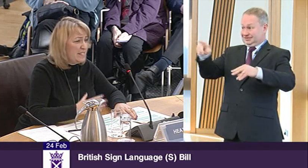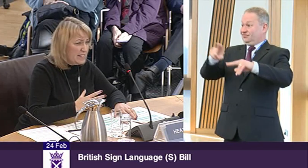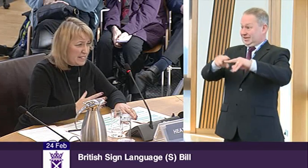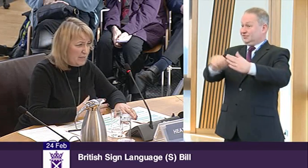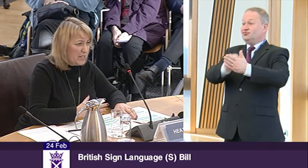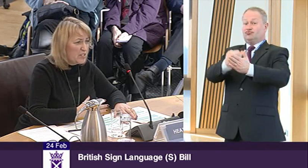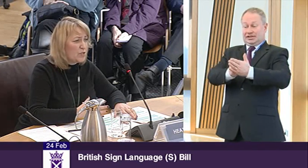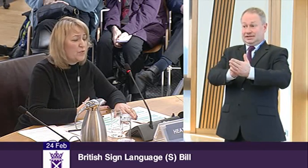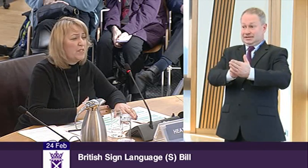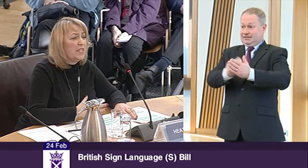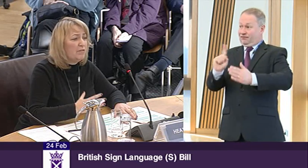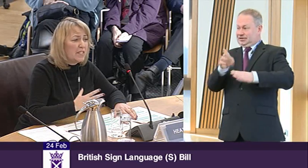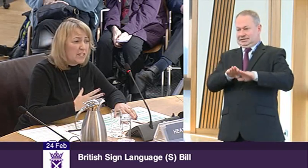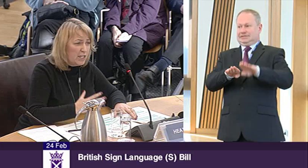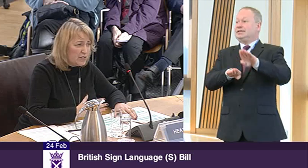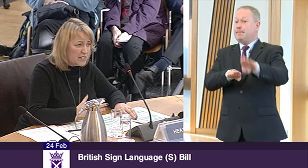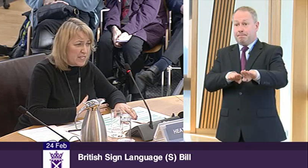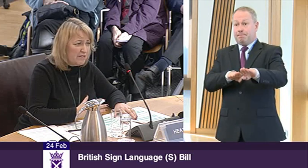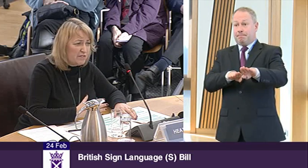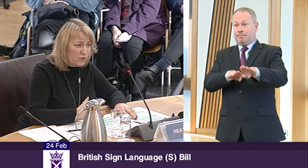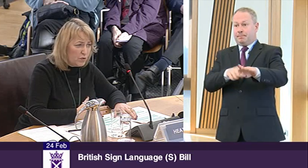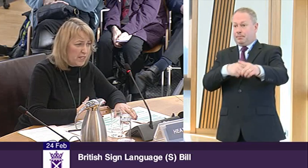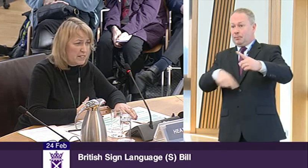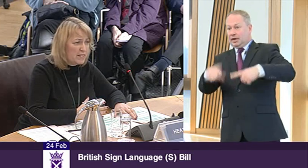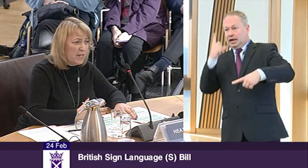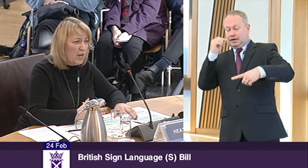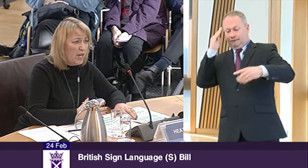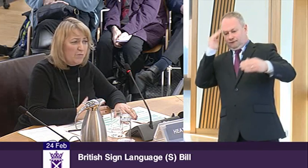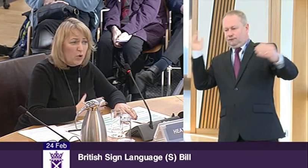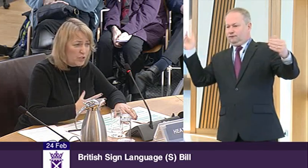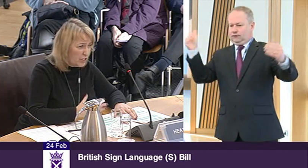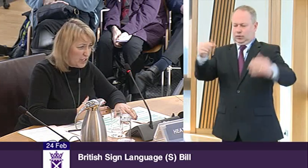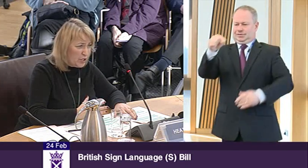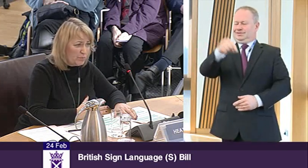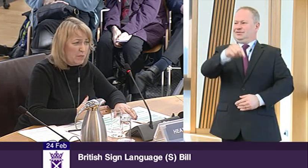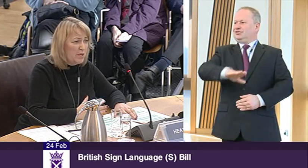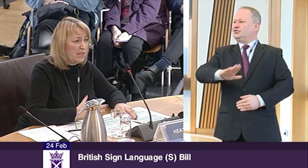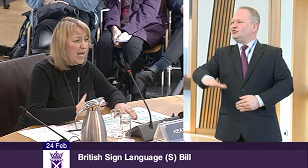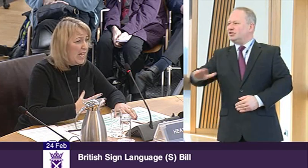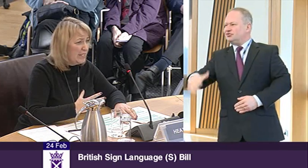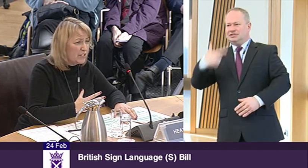Frankie McLean said, the bill is a stepping stone that allows us to focus on children